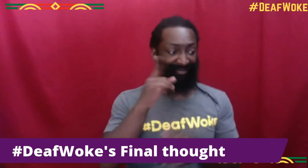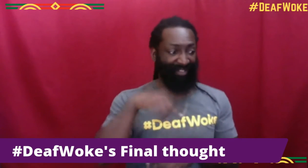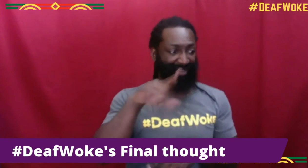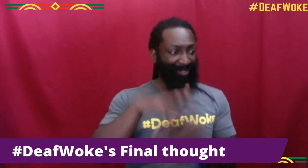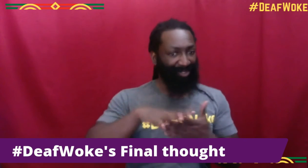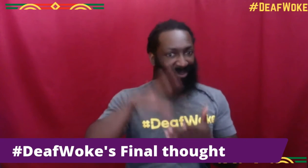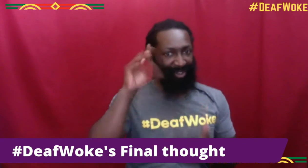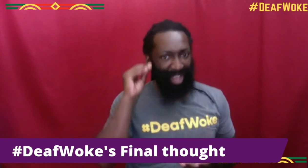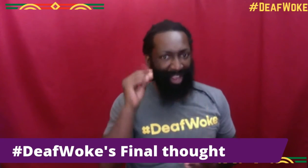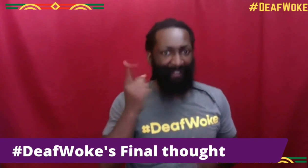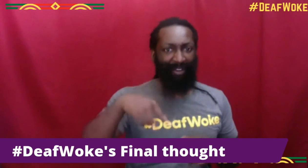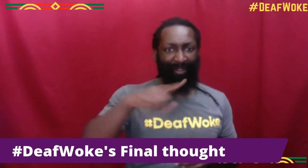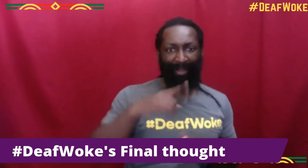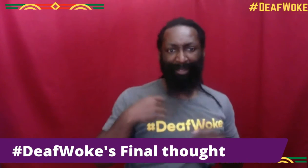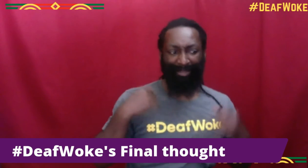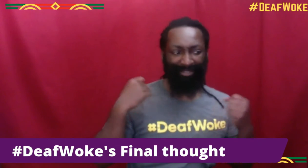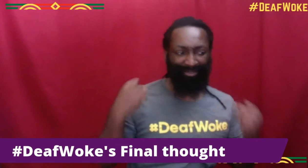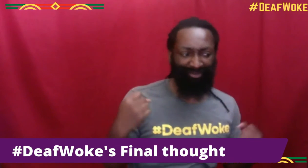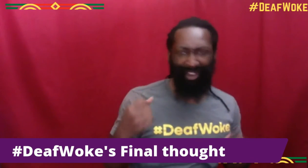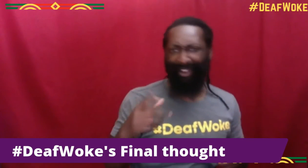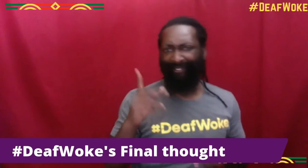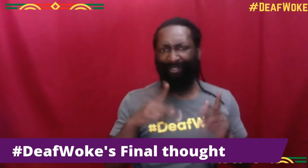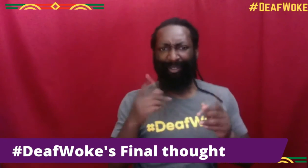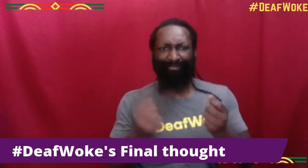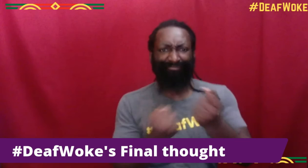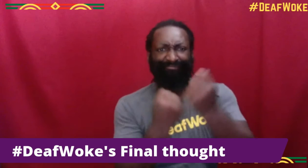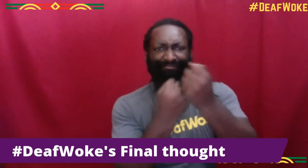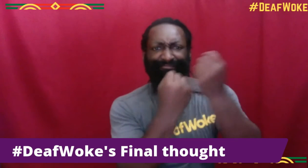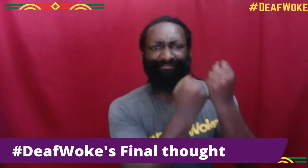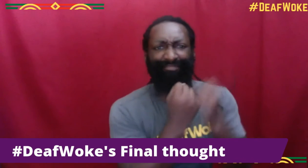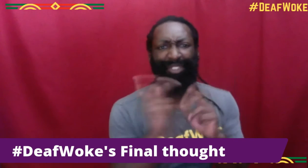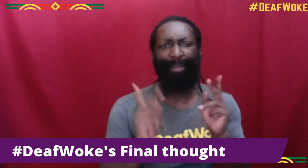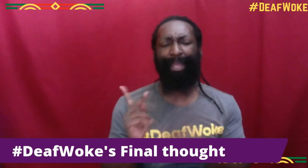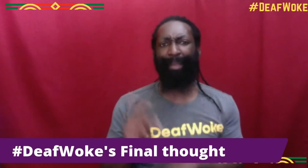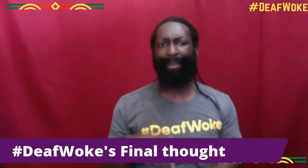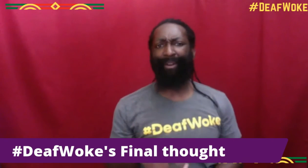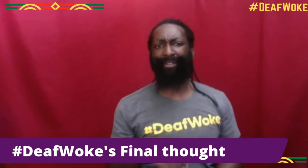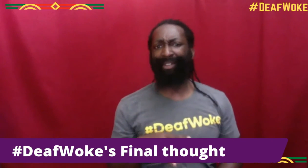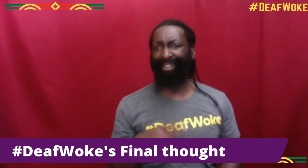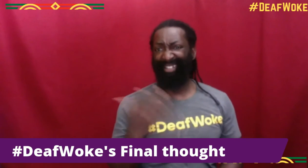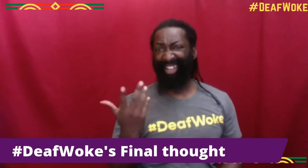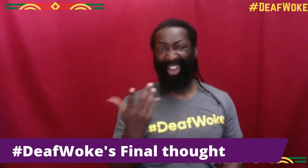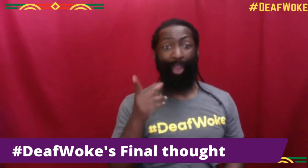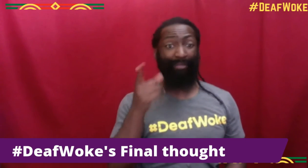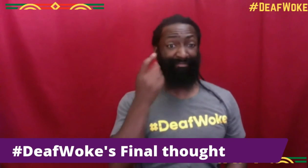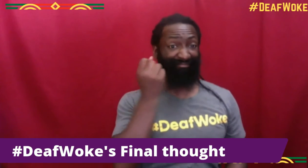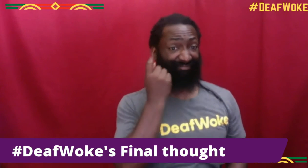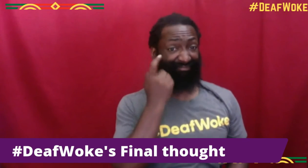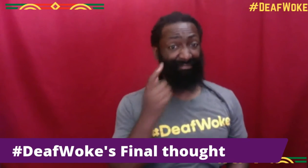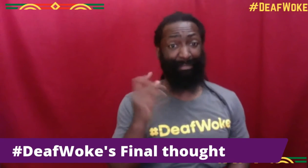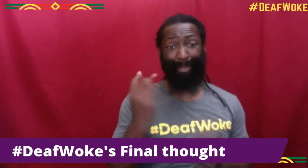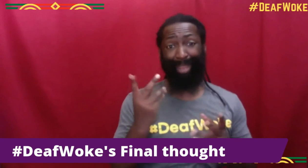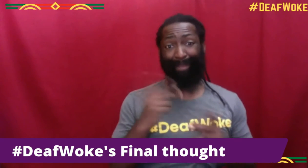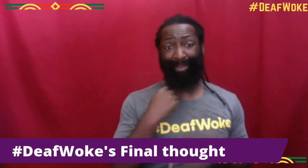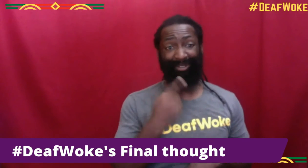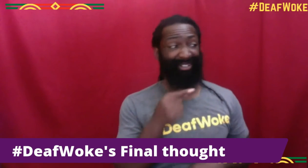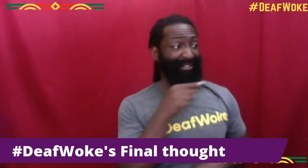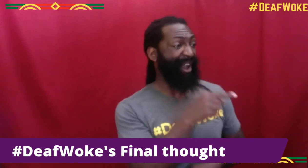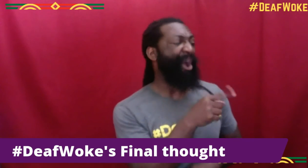All of that is something worthy to give back to the community, it develops strength, advocacy.